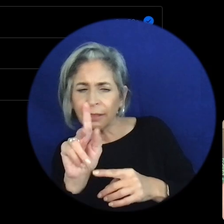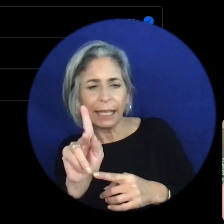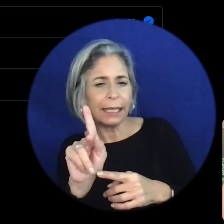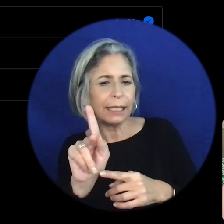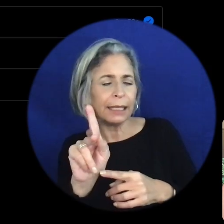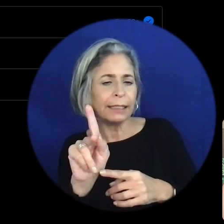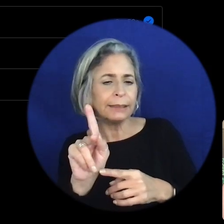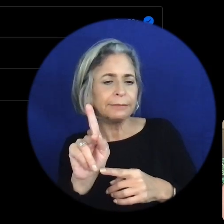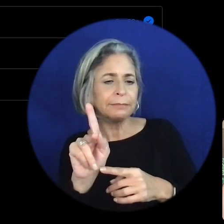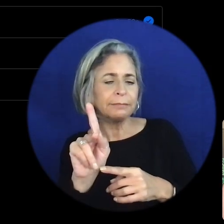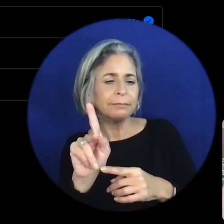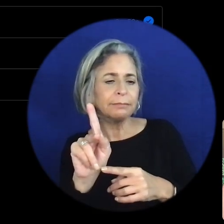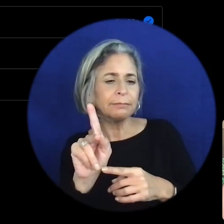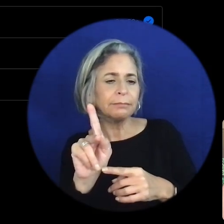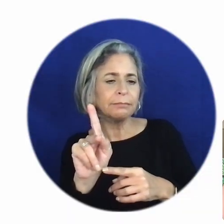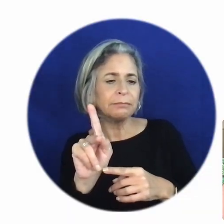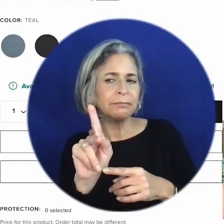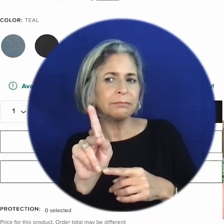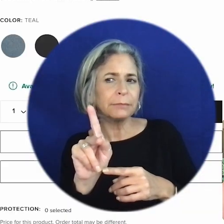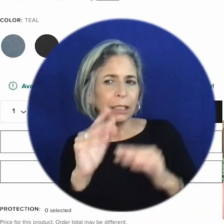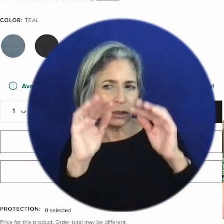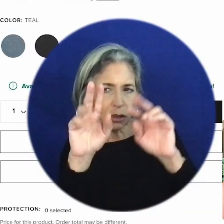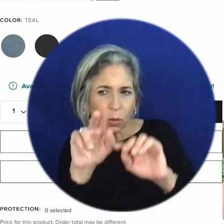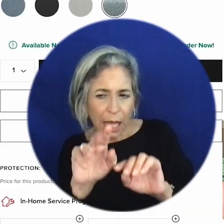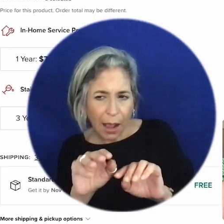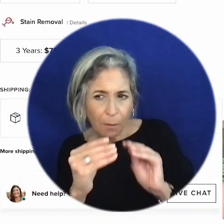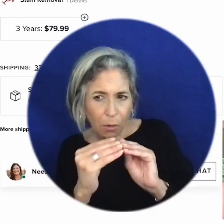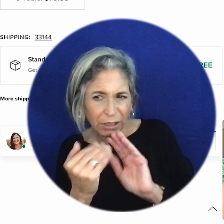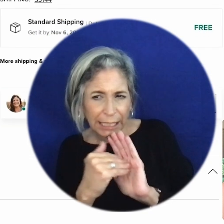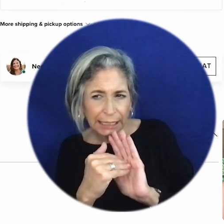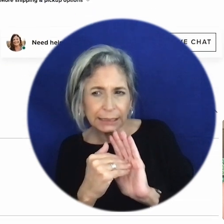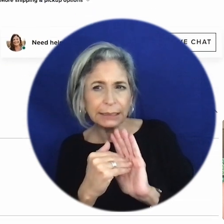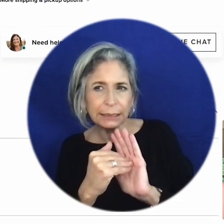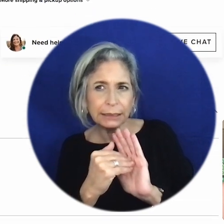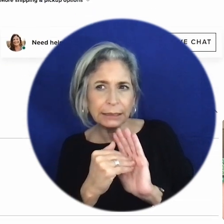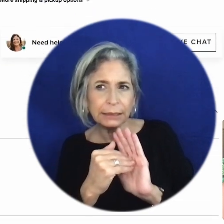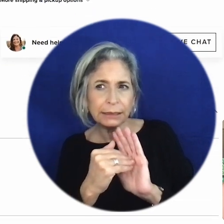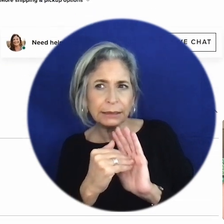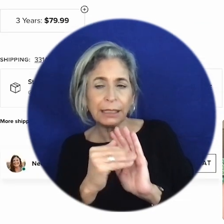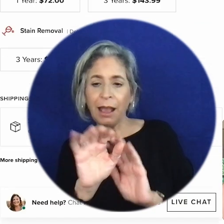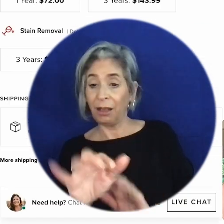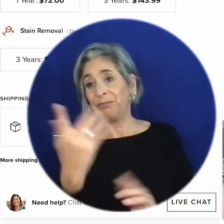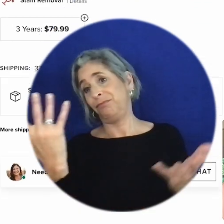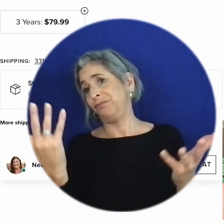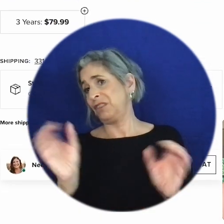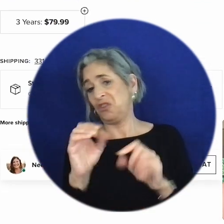Let's click on this link here, and then let's go down again.